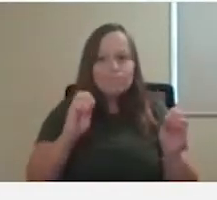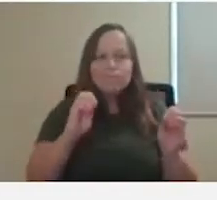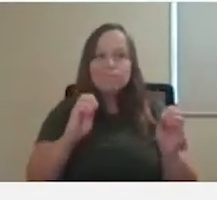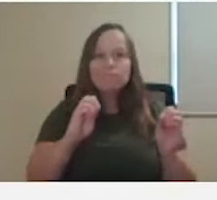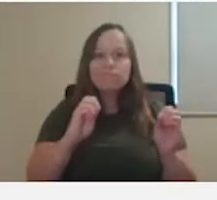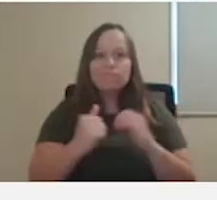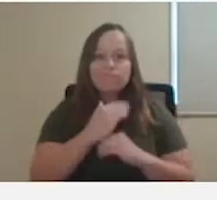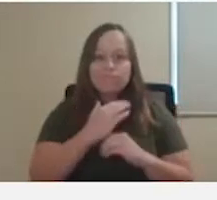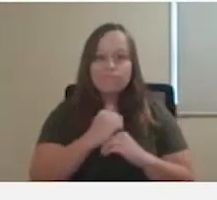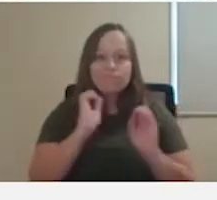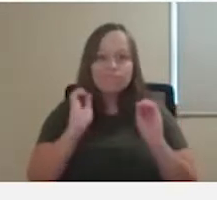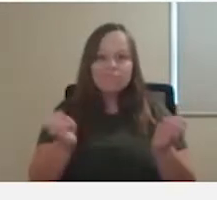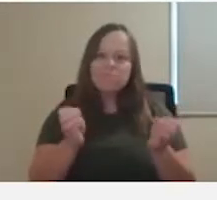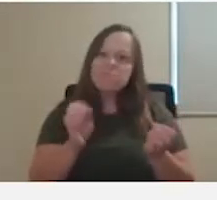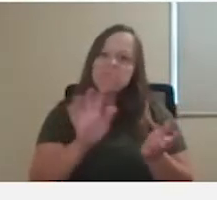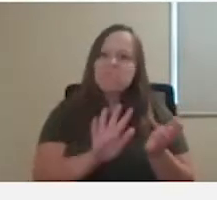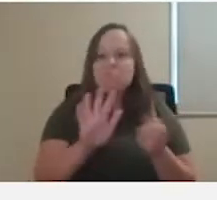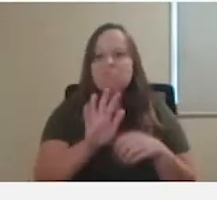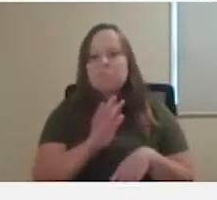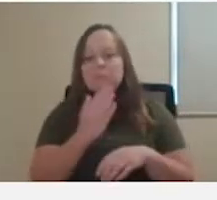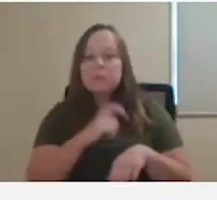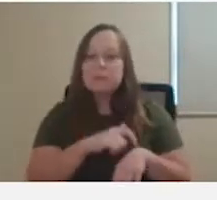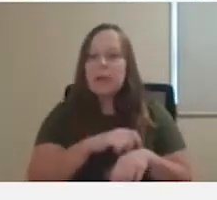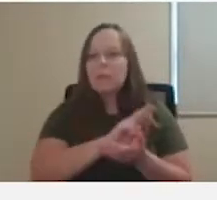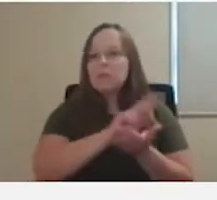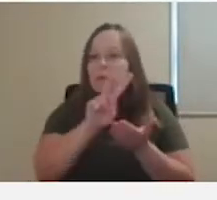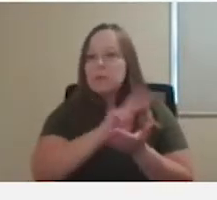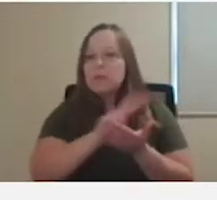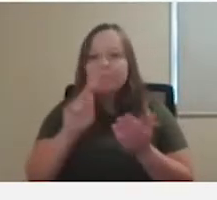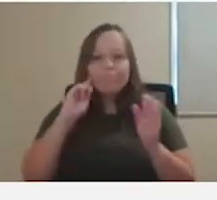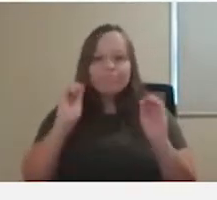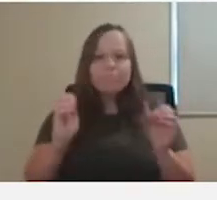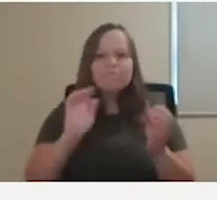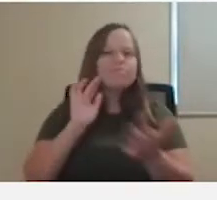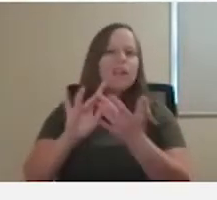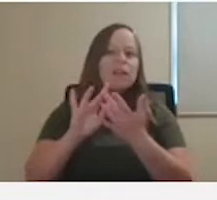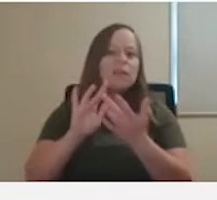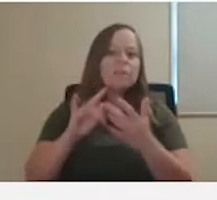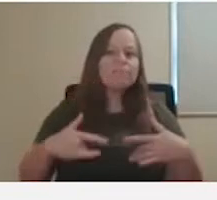within a reasonable amount of time-- say, two weeks or so-- reach out to them to make sure that they